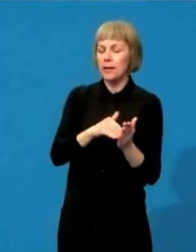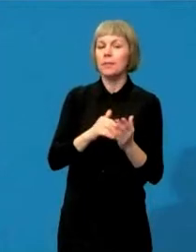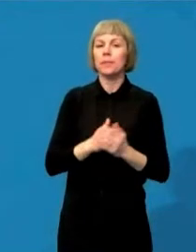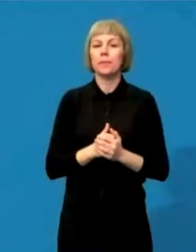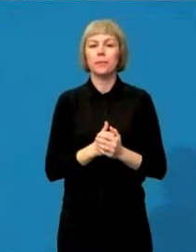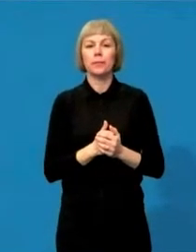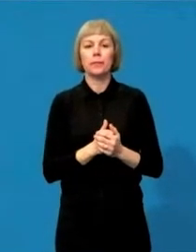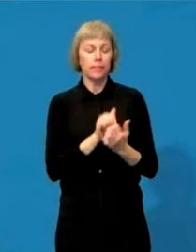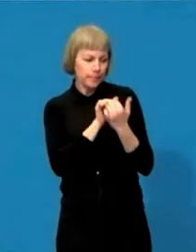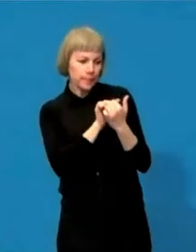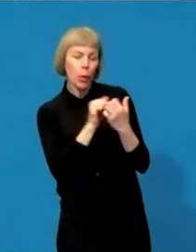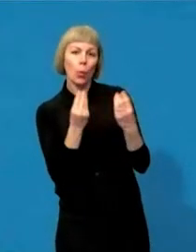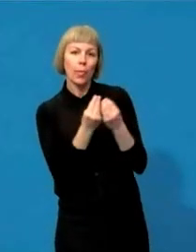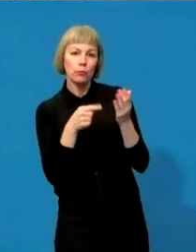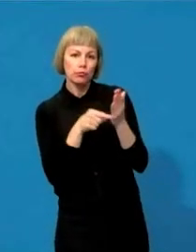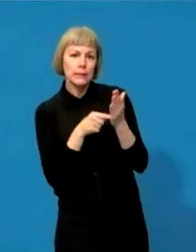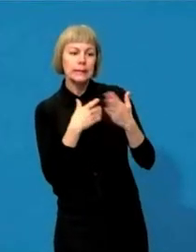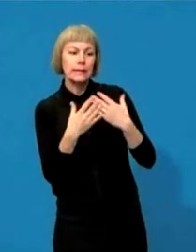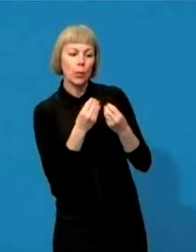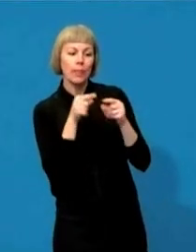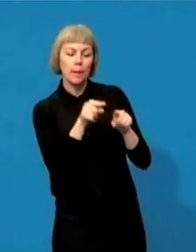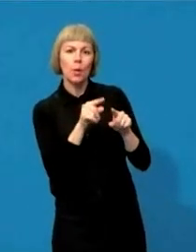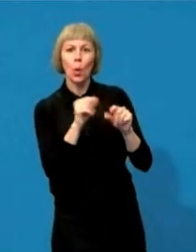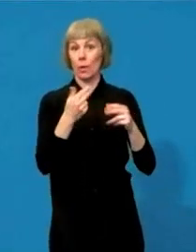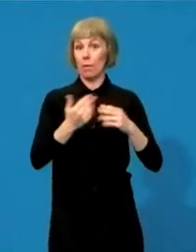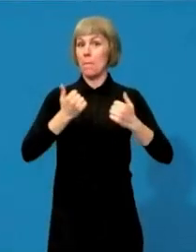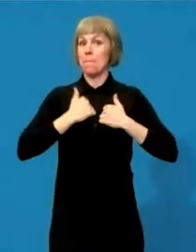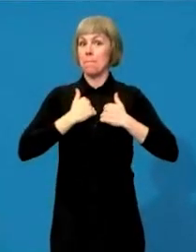with Tristan was also very good for my own mental health in this.